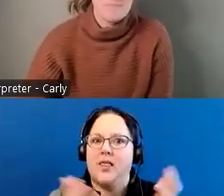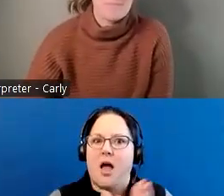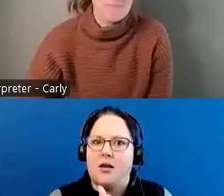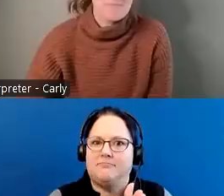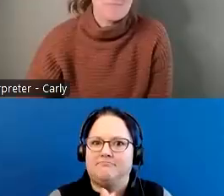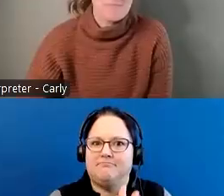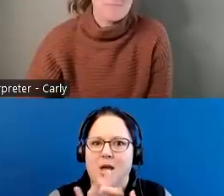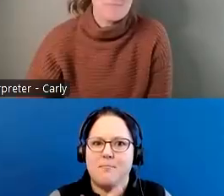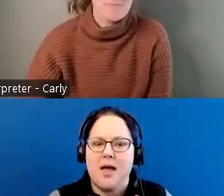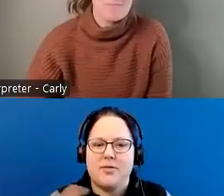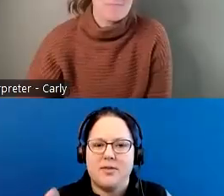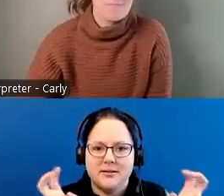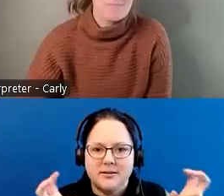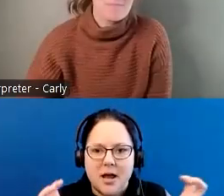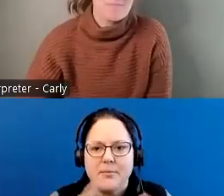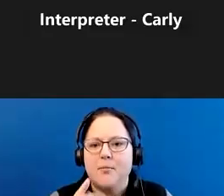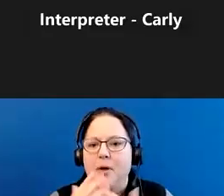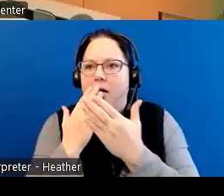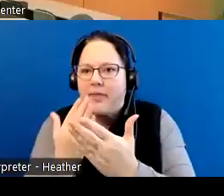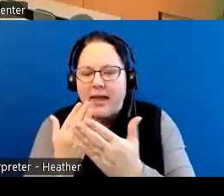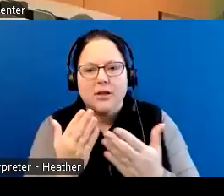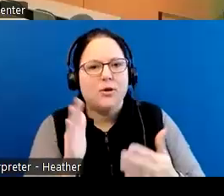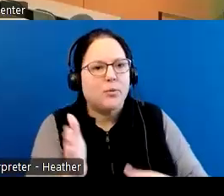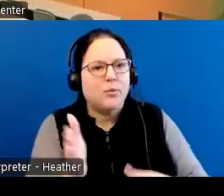is partially kudos from Dr. Wallace and questioning about uh how you've developed